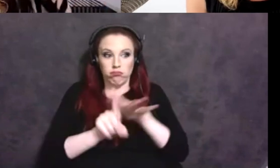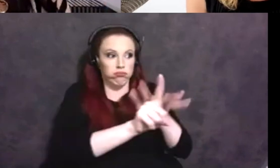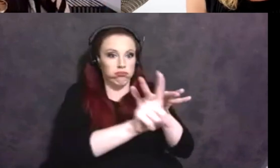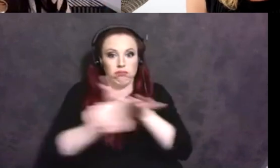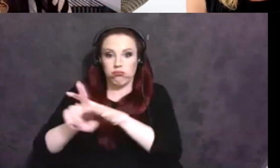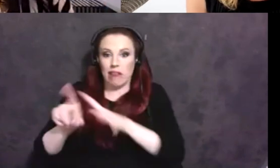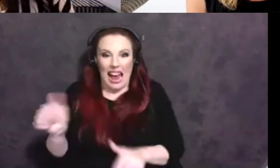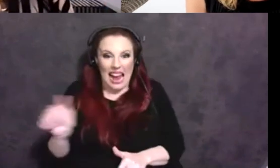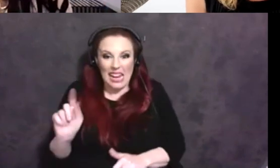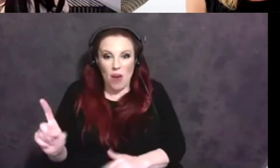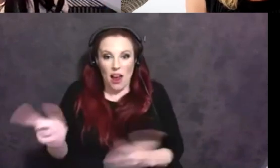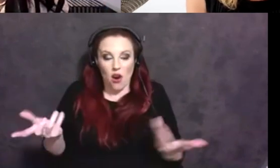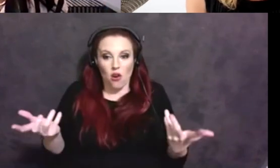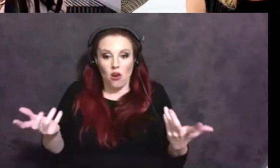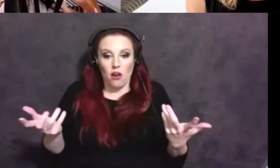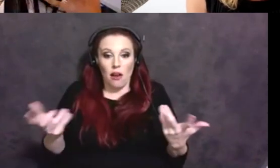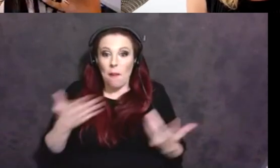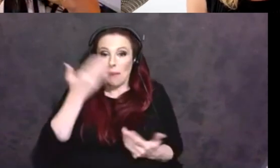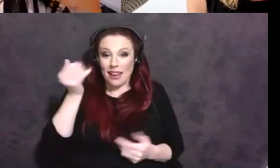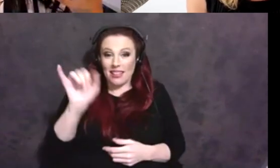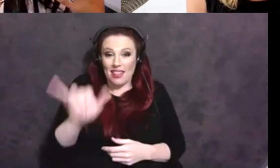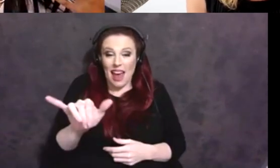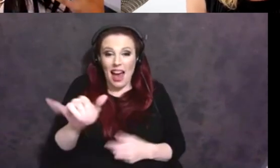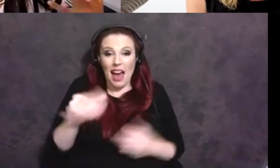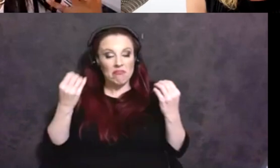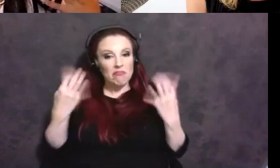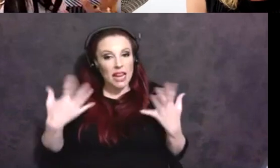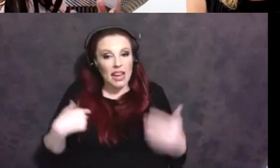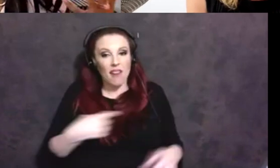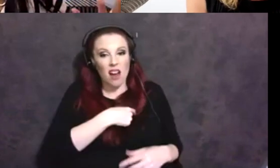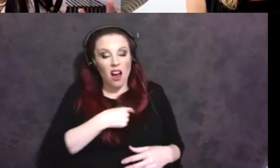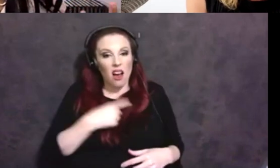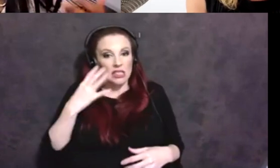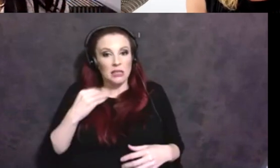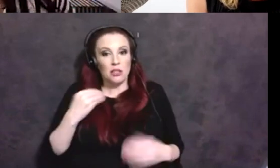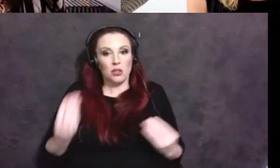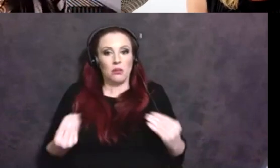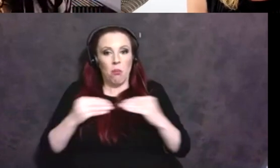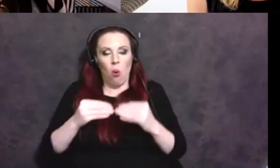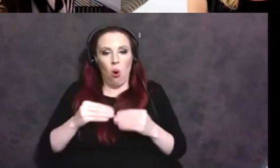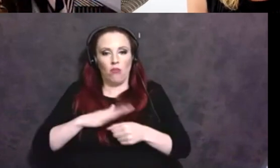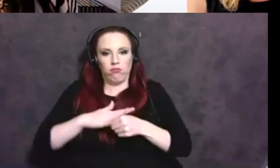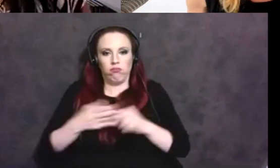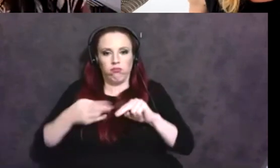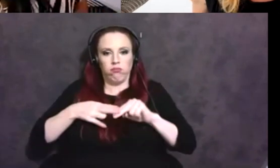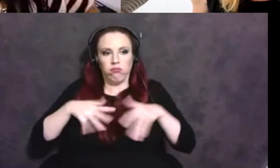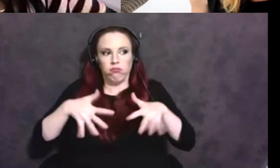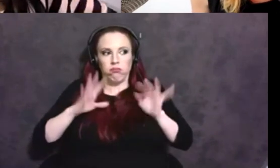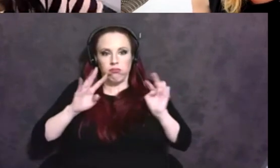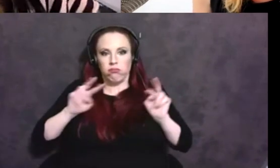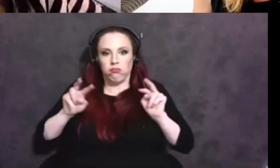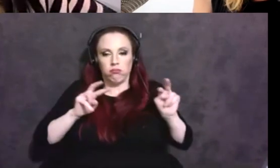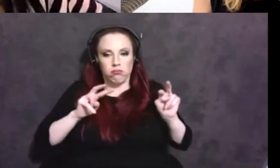We cannot see it. We do not know definitively who carries it. It can be anywhere. Like literally